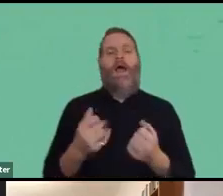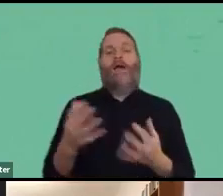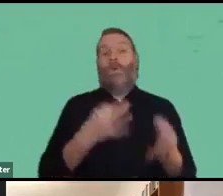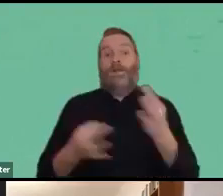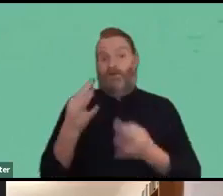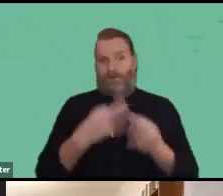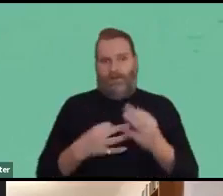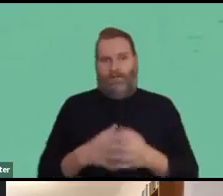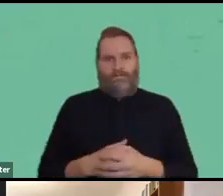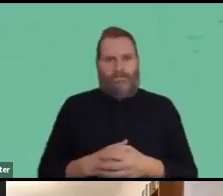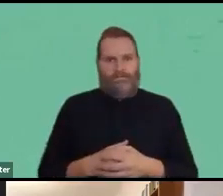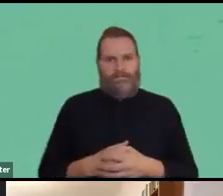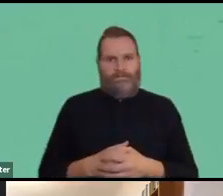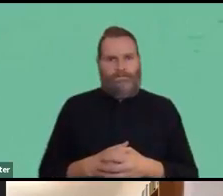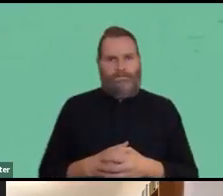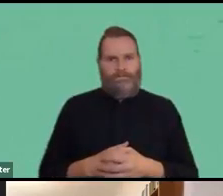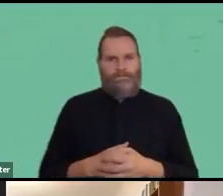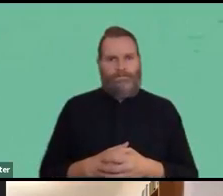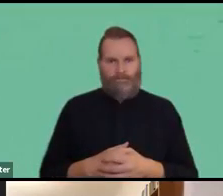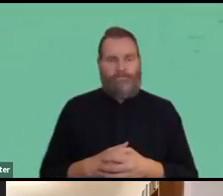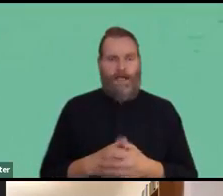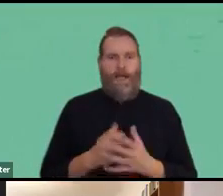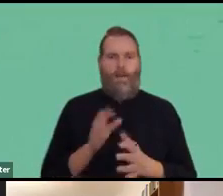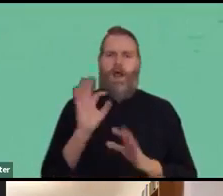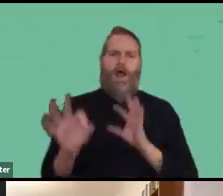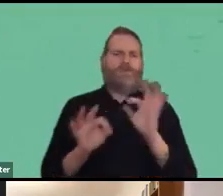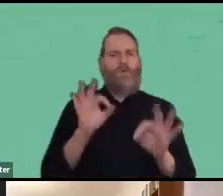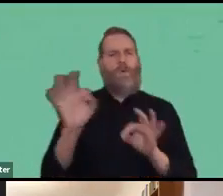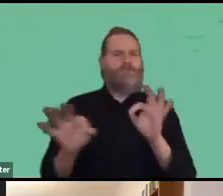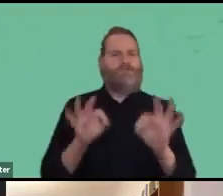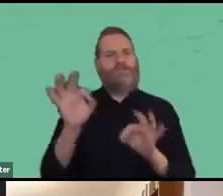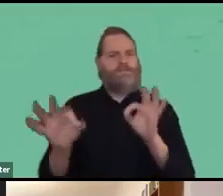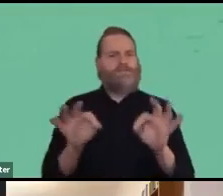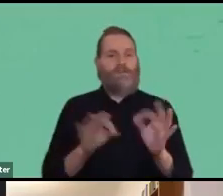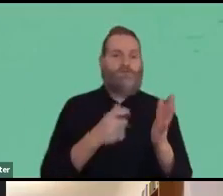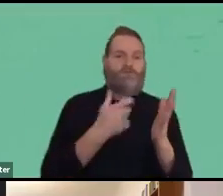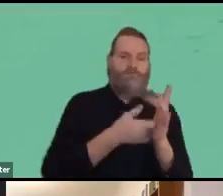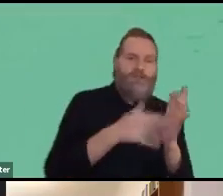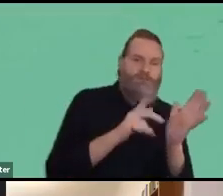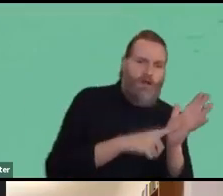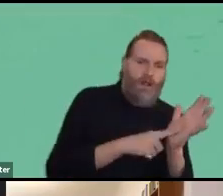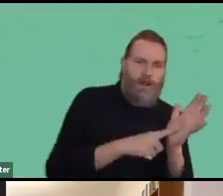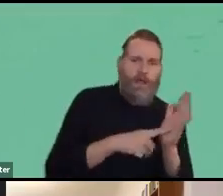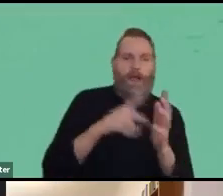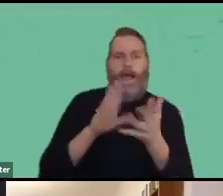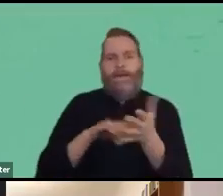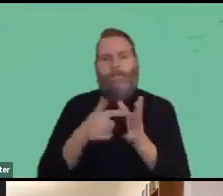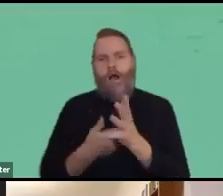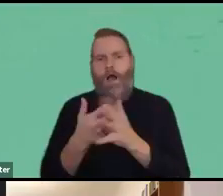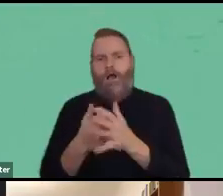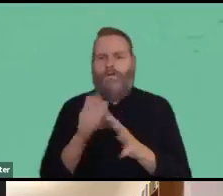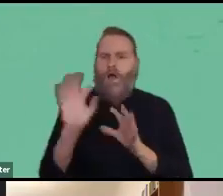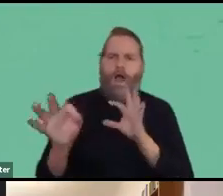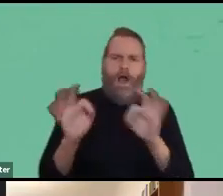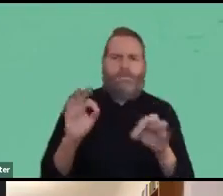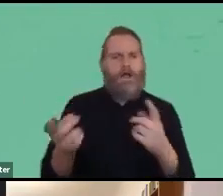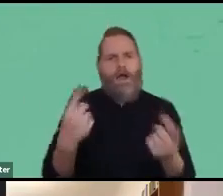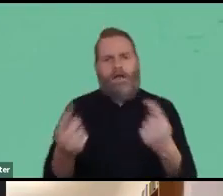is field them between Mark and Rachel and making sure we can pick up as many of those as we can so